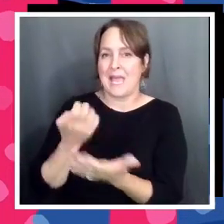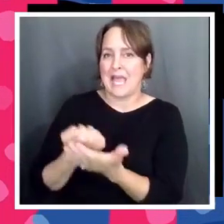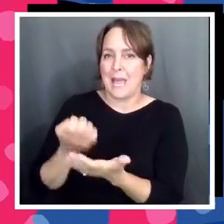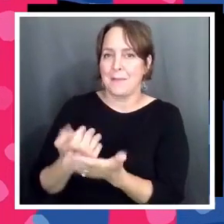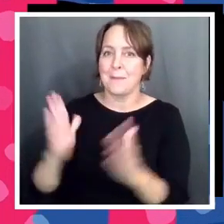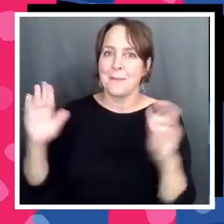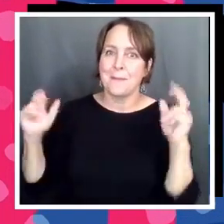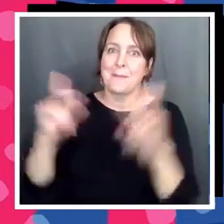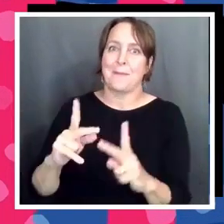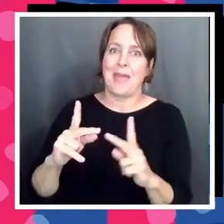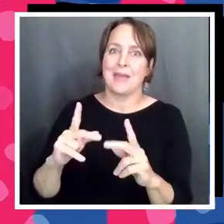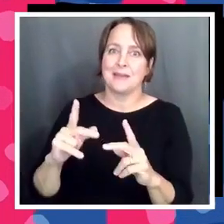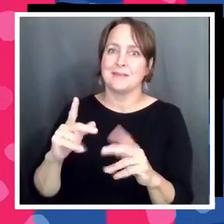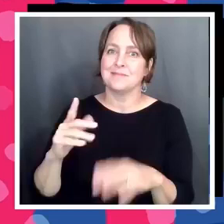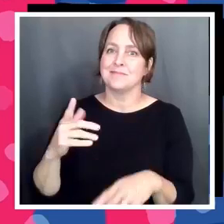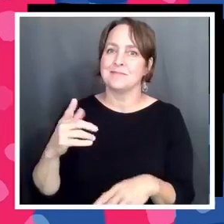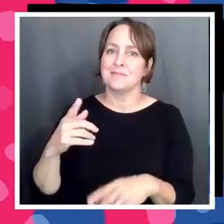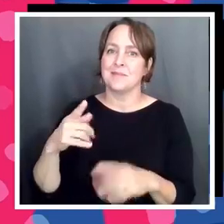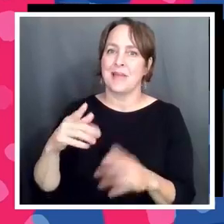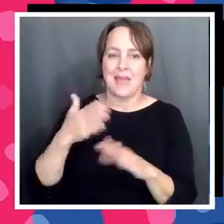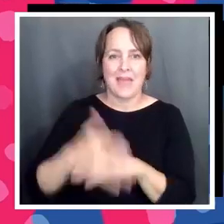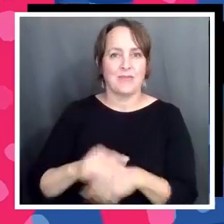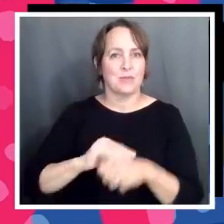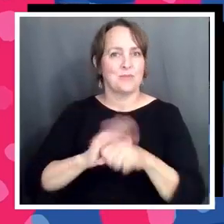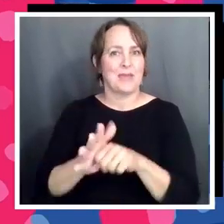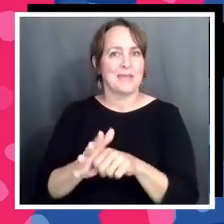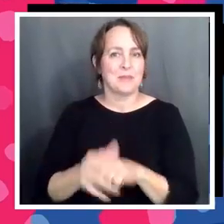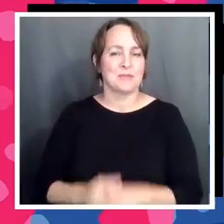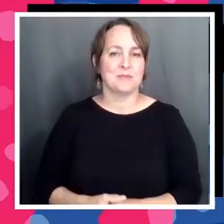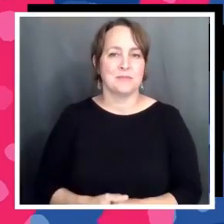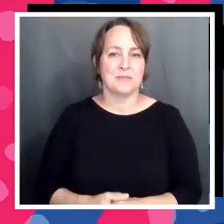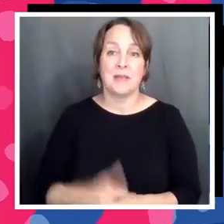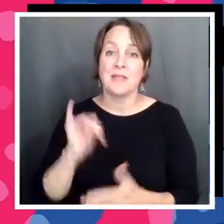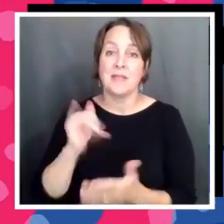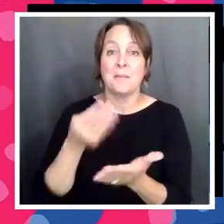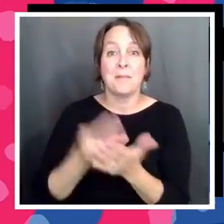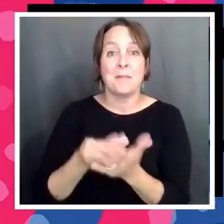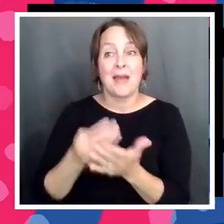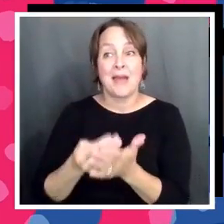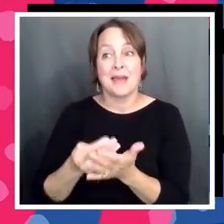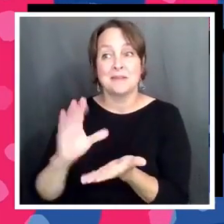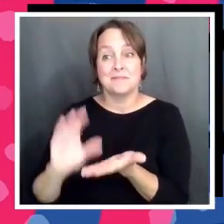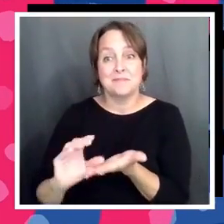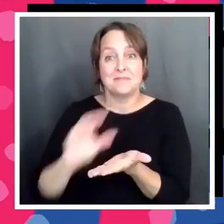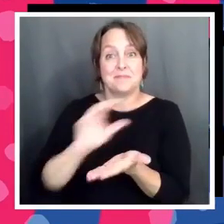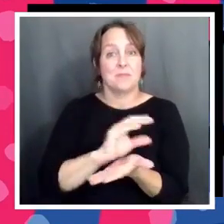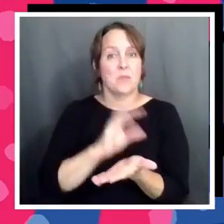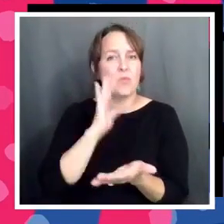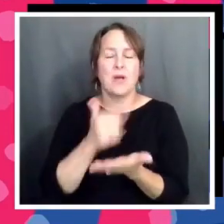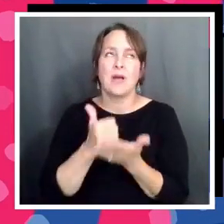ESPECIALLY AS WE WORK TO GET OUR ECONOMY BACK ON TRACK FOLLOWING A ONCE IN A CENTURY